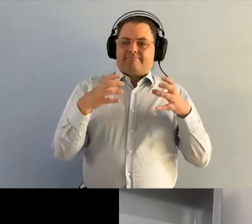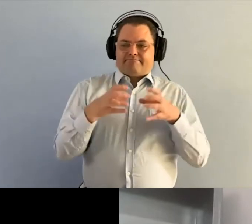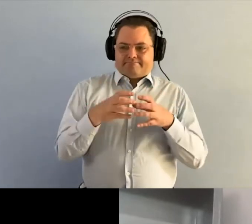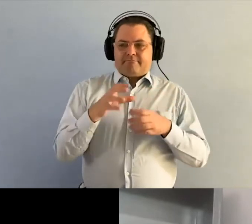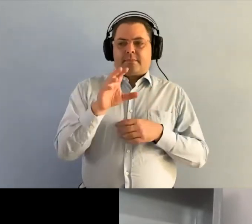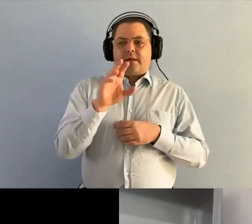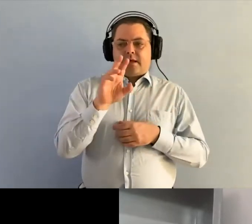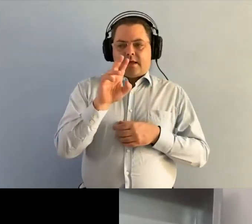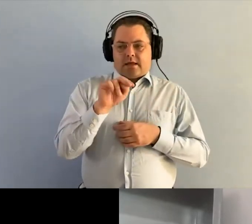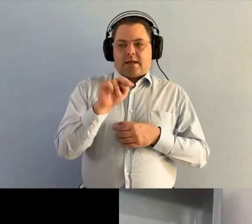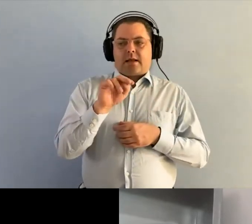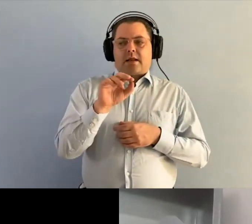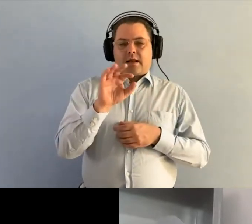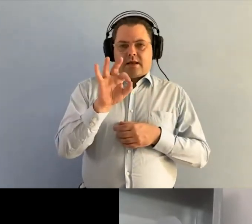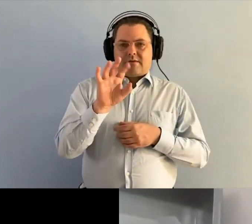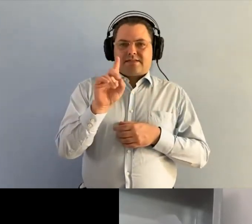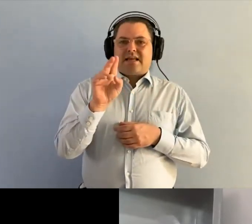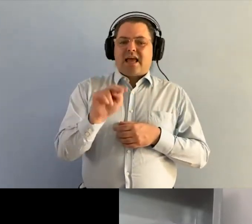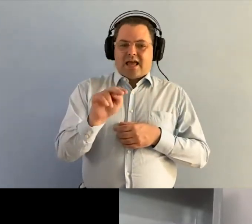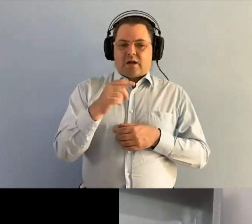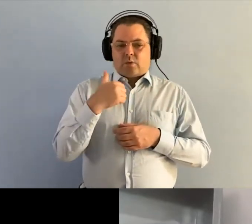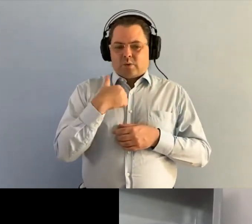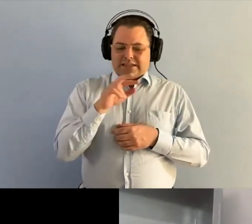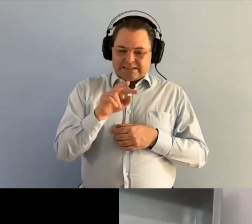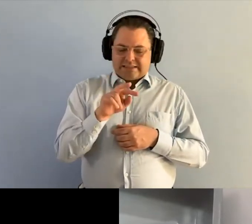might be severely impacted with